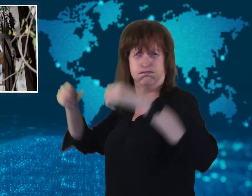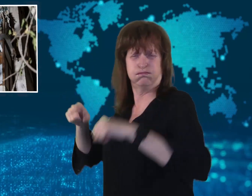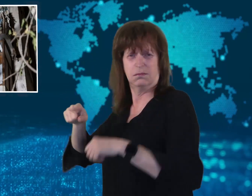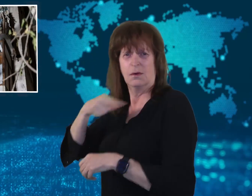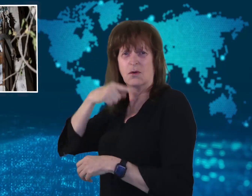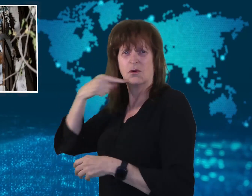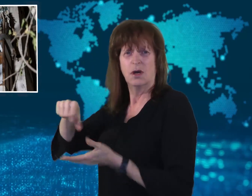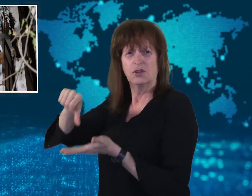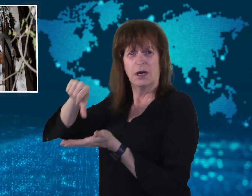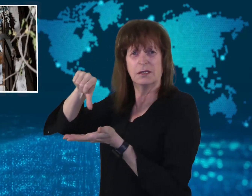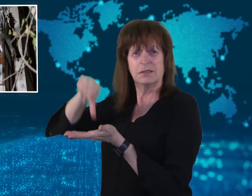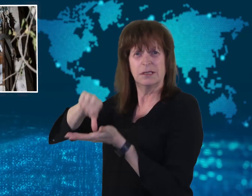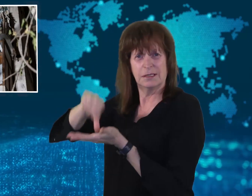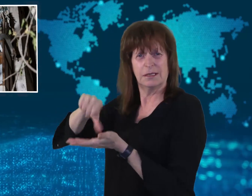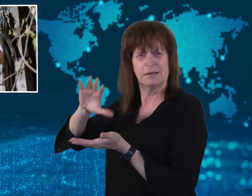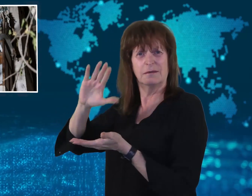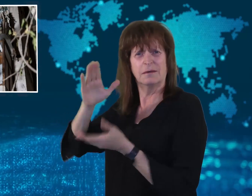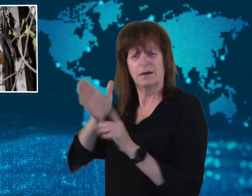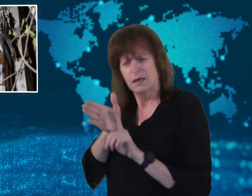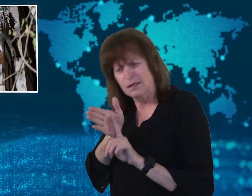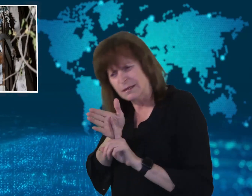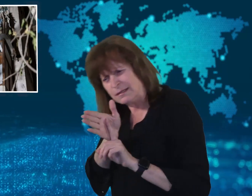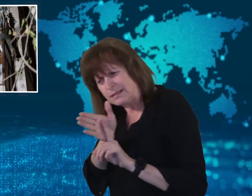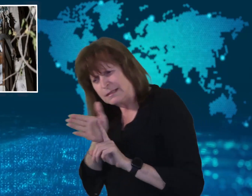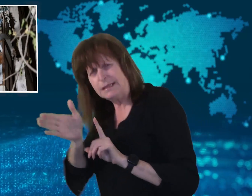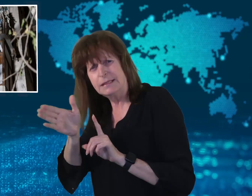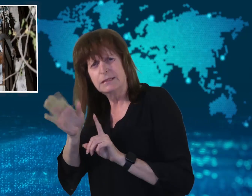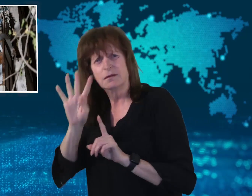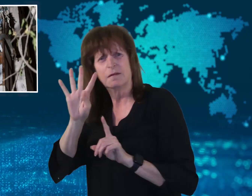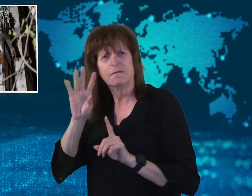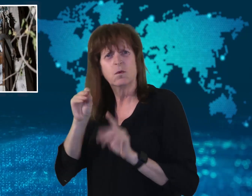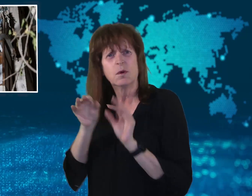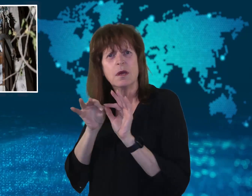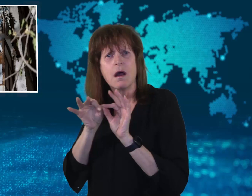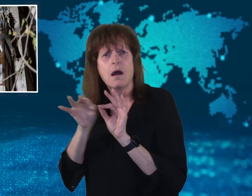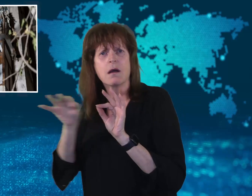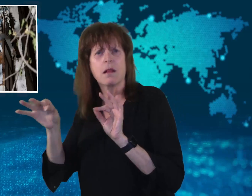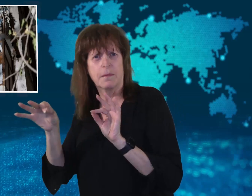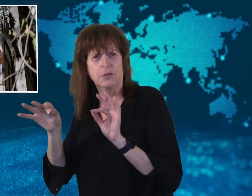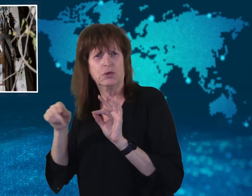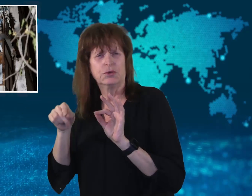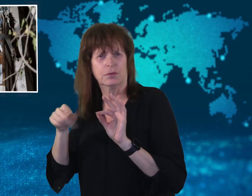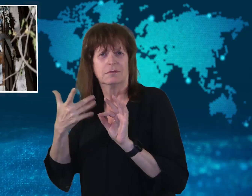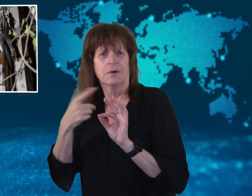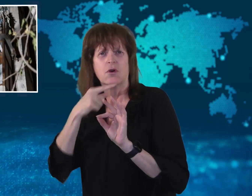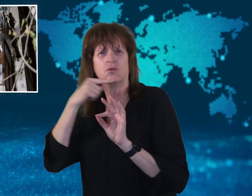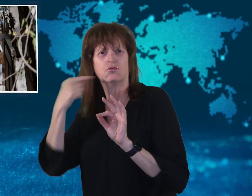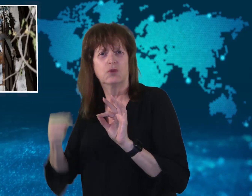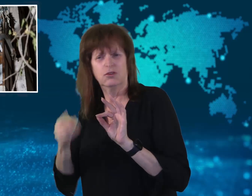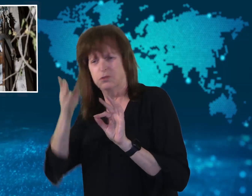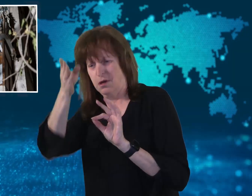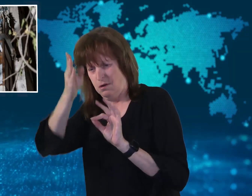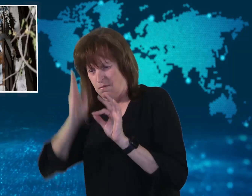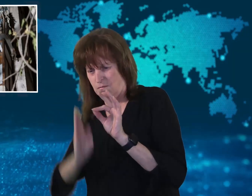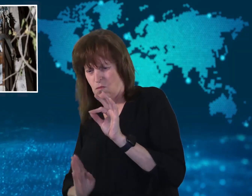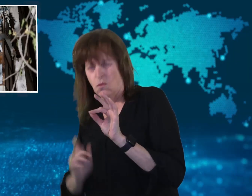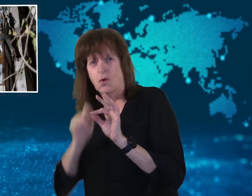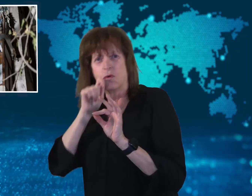in the Russian city, which is around 40 kilometers east of Russia-Ukraine's border.